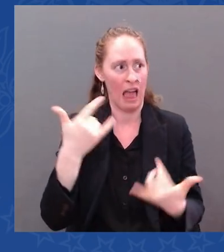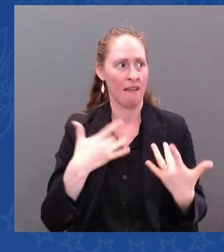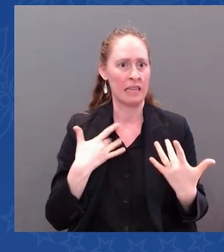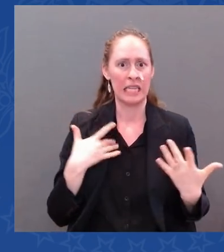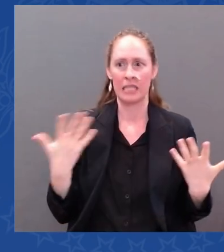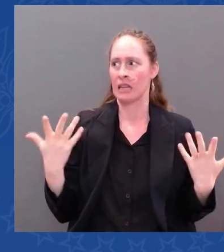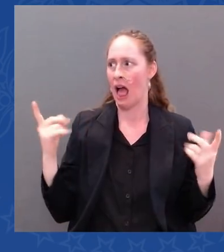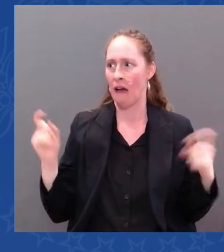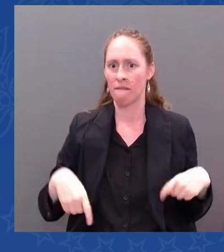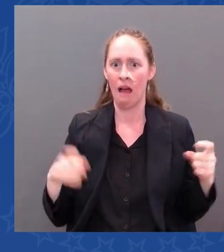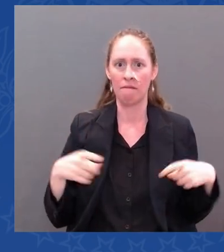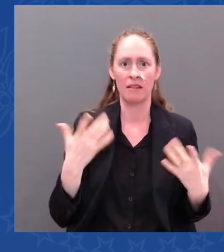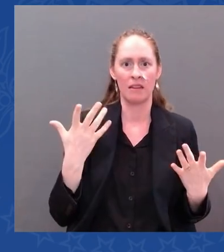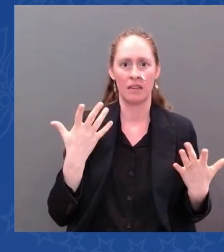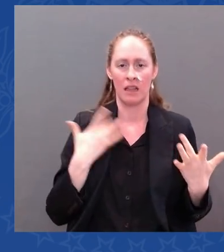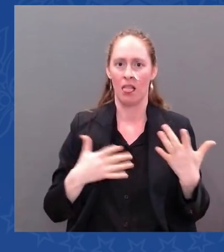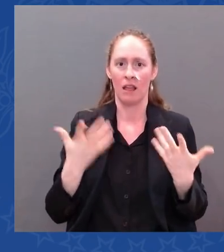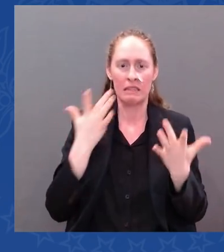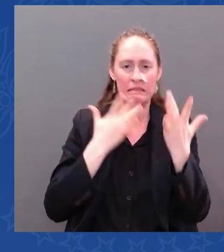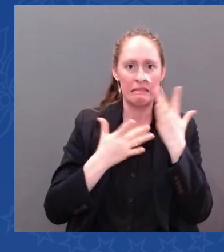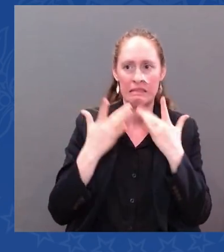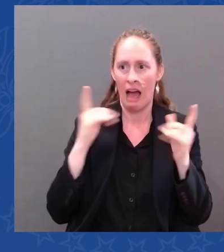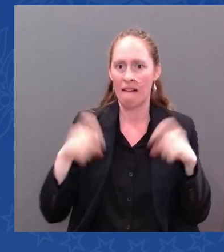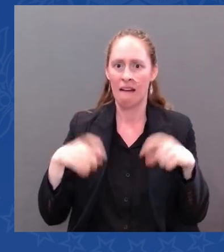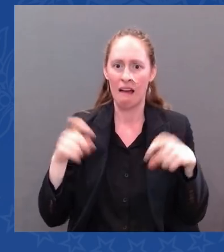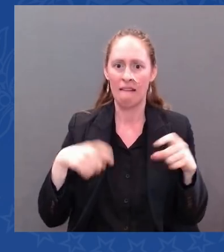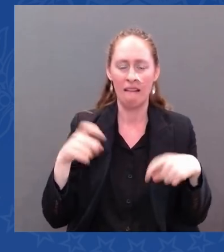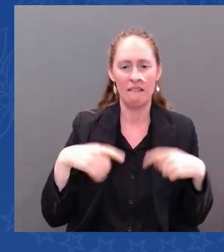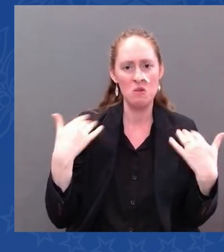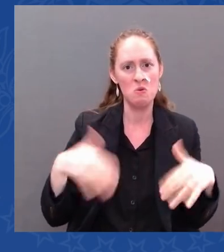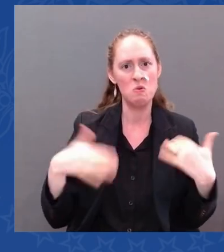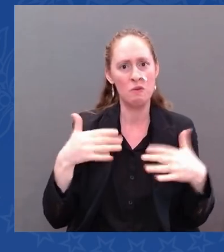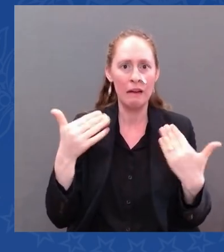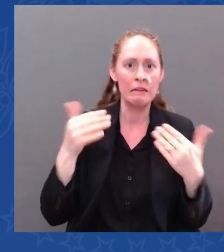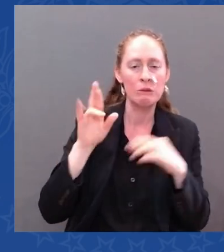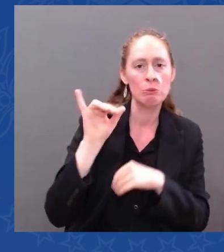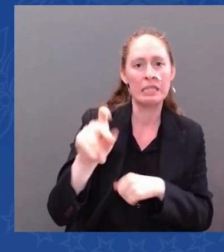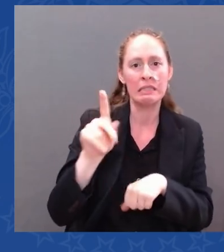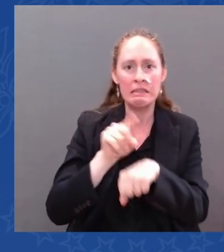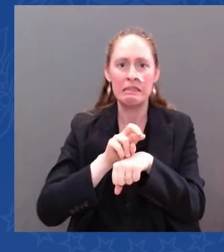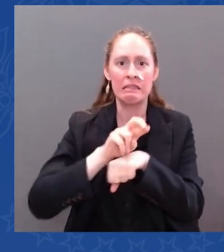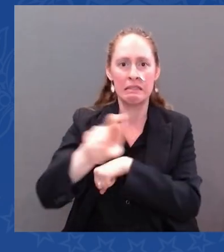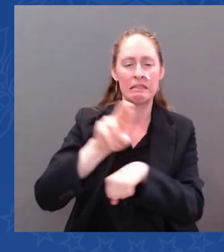on it as a -- as any other launched missile. It doesn't make that much difference,